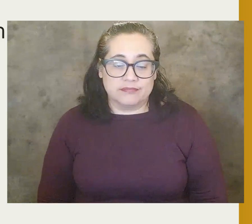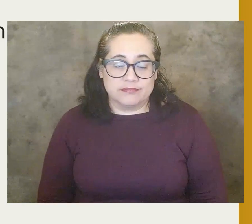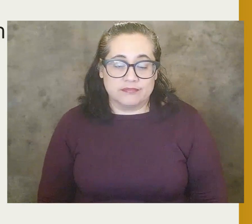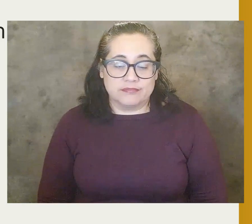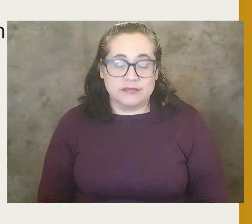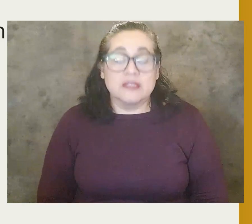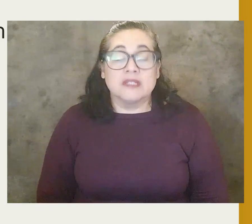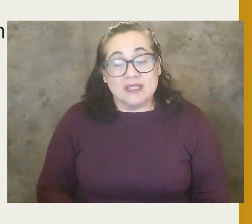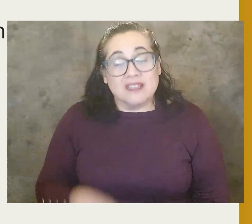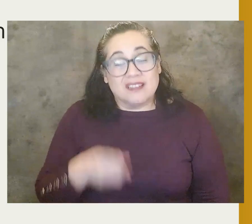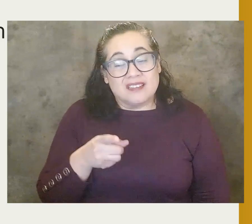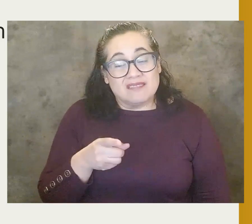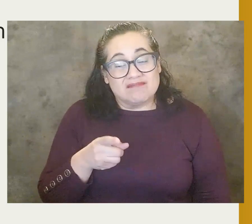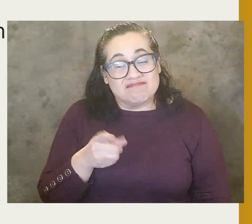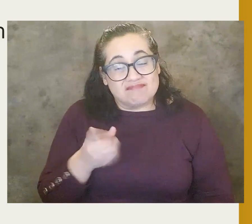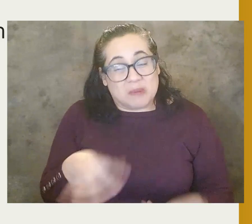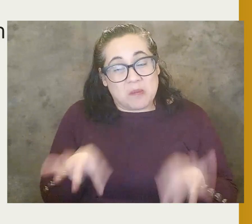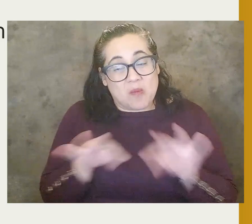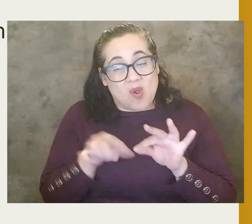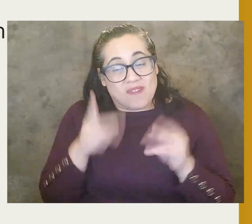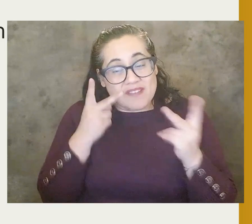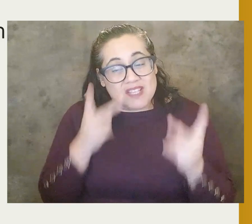It is important that you visit your mother.